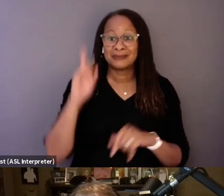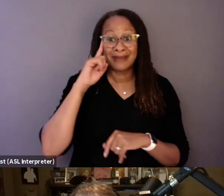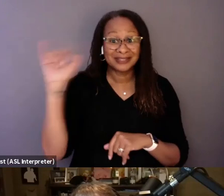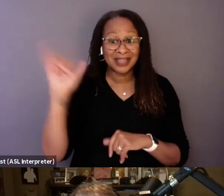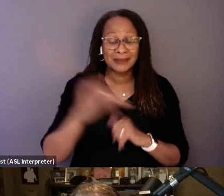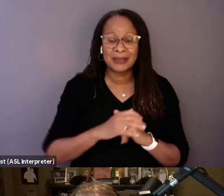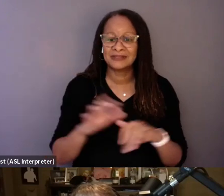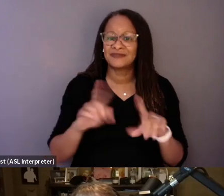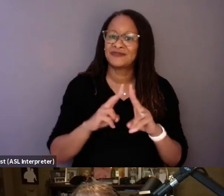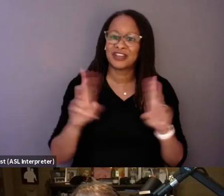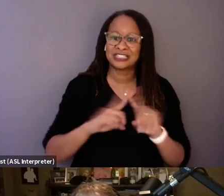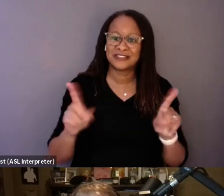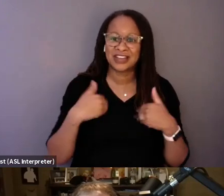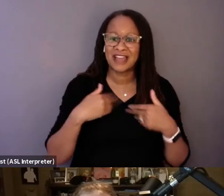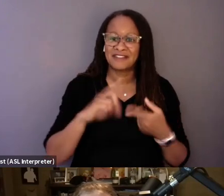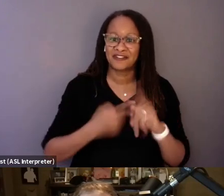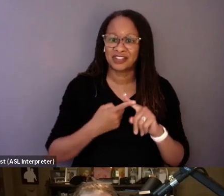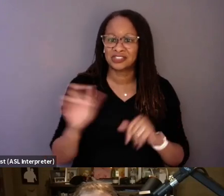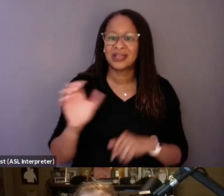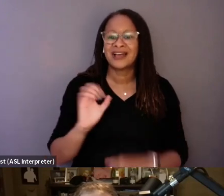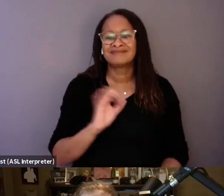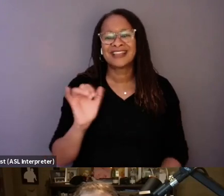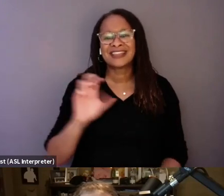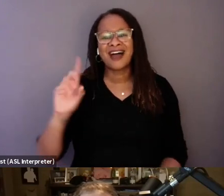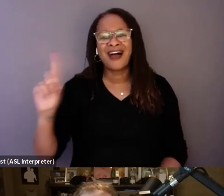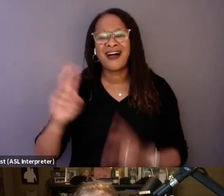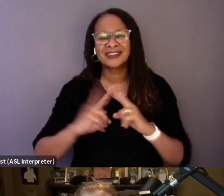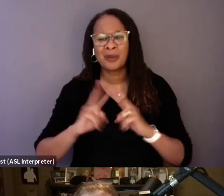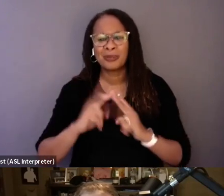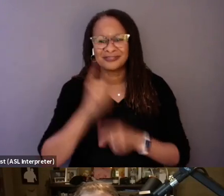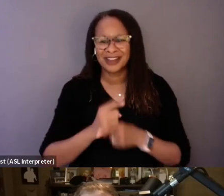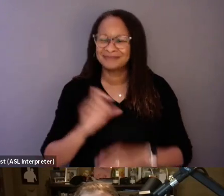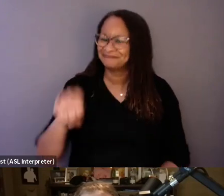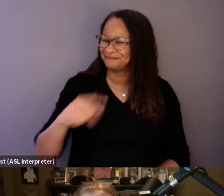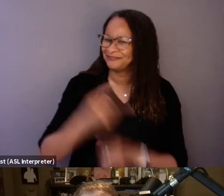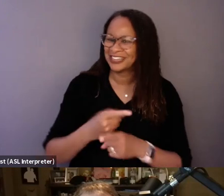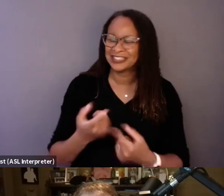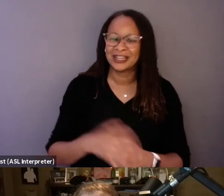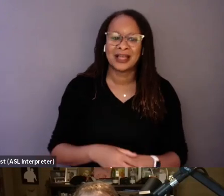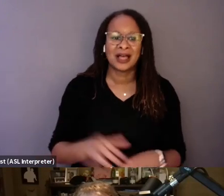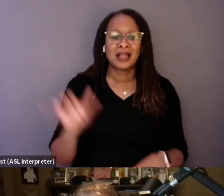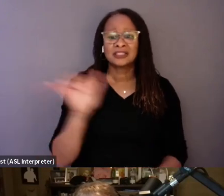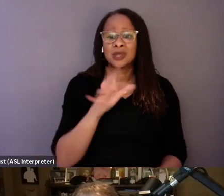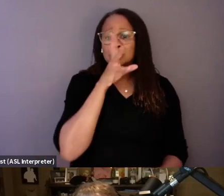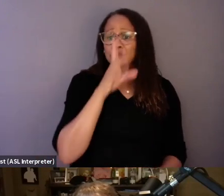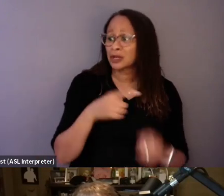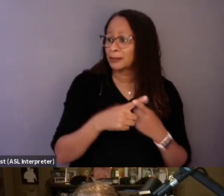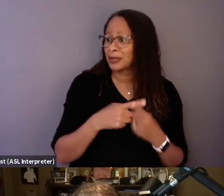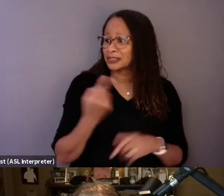And having that right. Yeah, that friendship. Yeah, they had a couple. Yeah, right. That's right. Let's also talk about something that, and RJ,